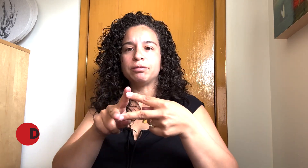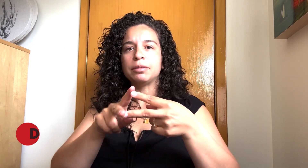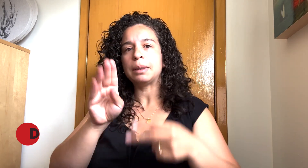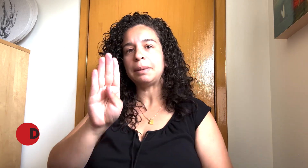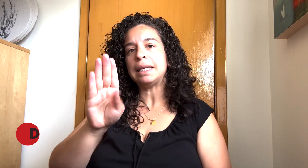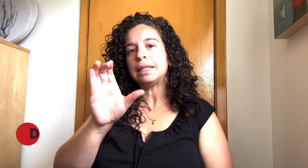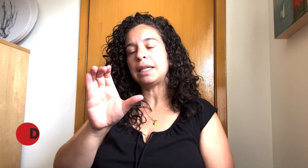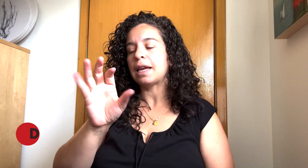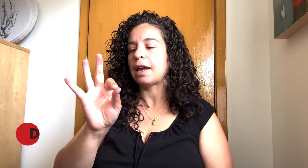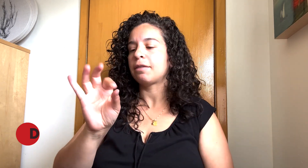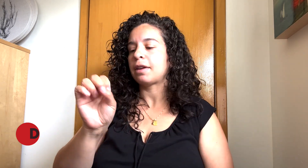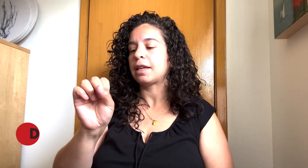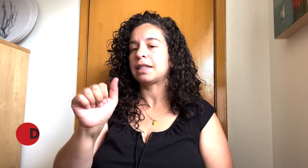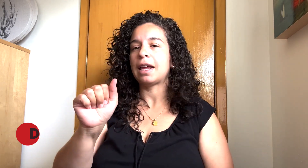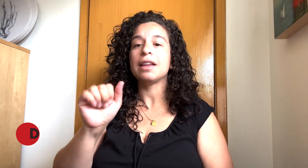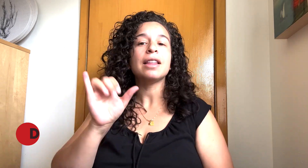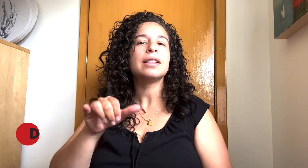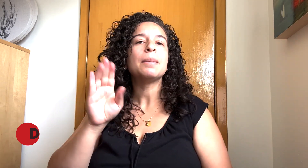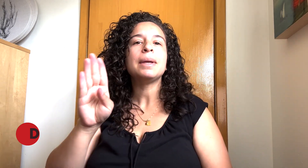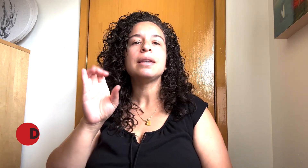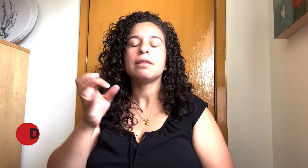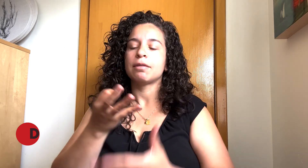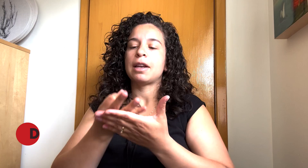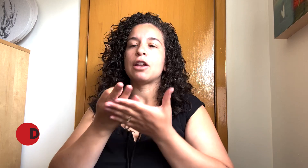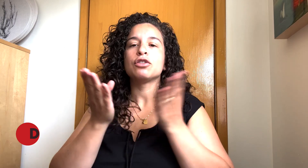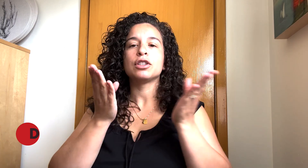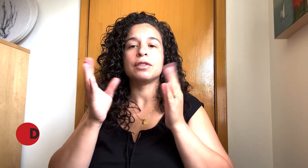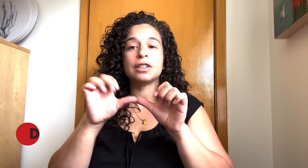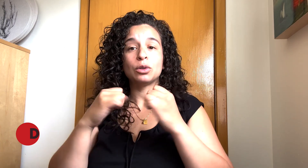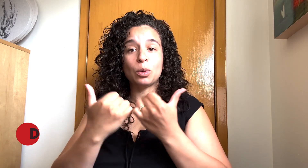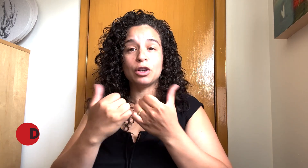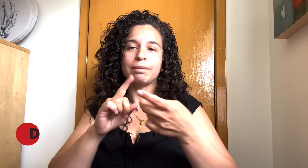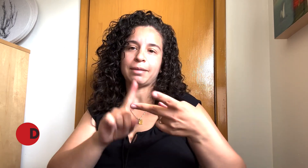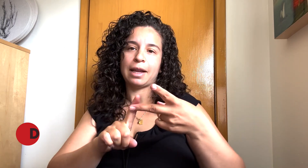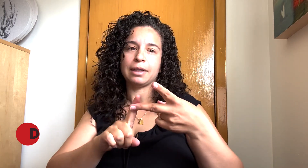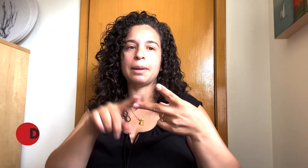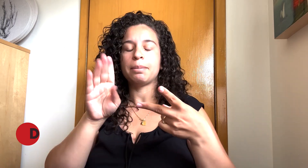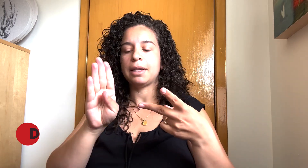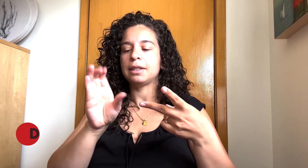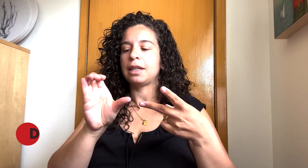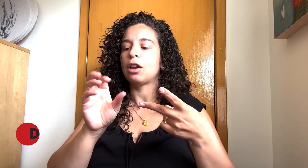a member under BCFSA, (BC Financial Services Association),